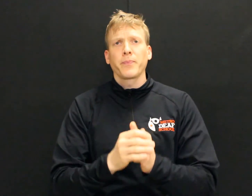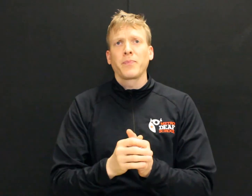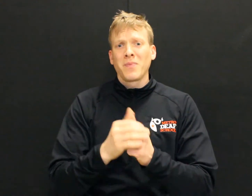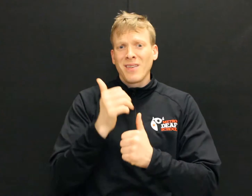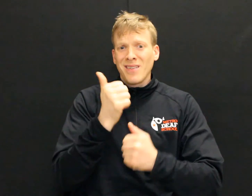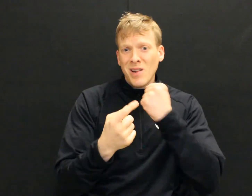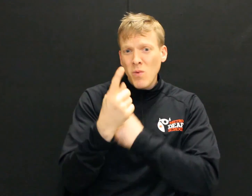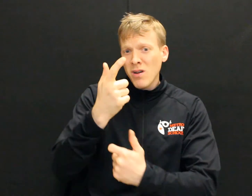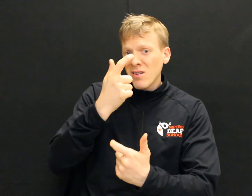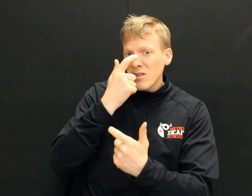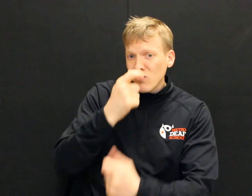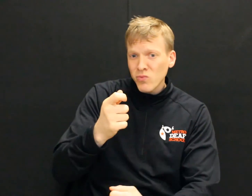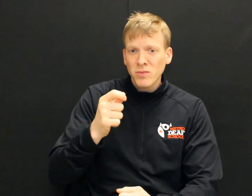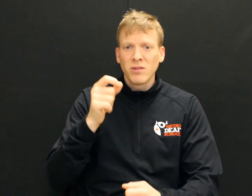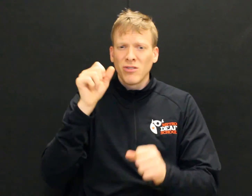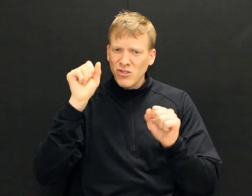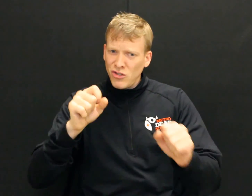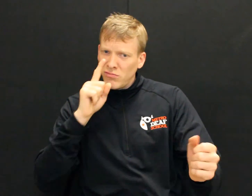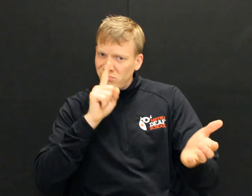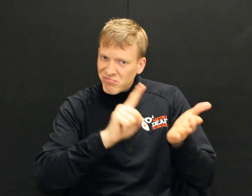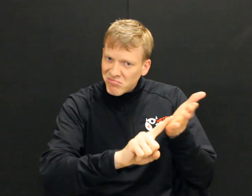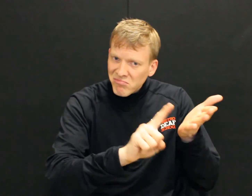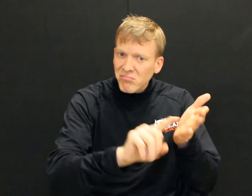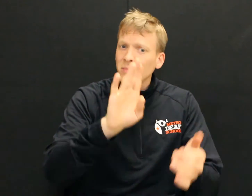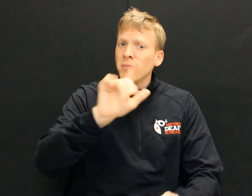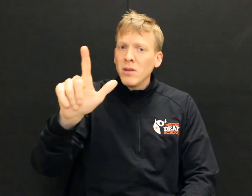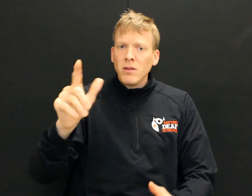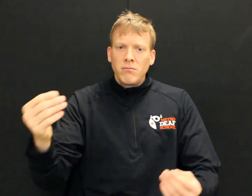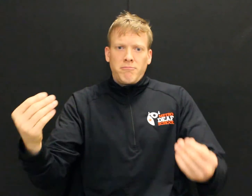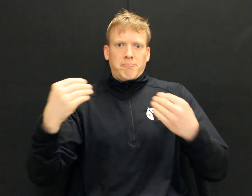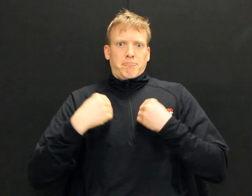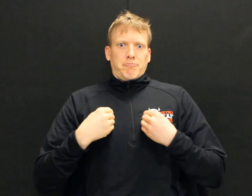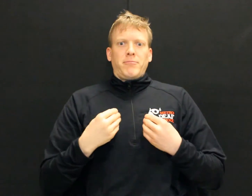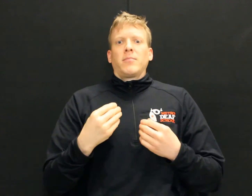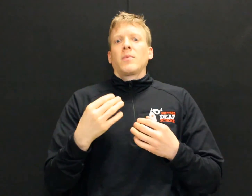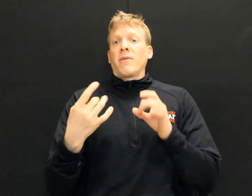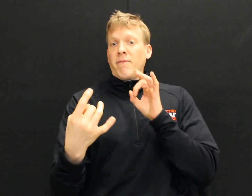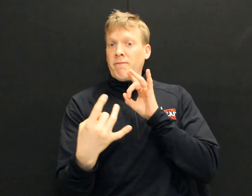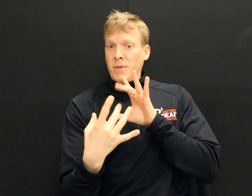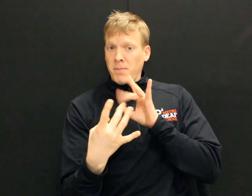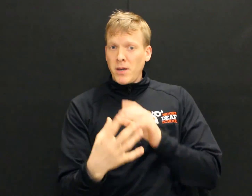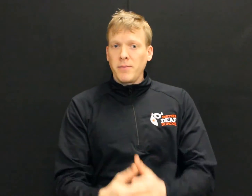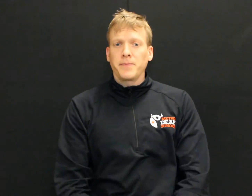Anyone who was interested could have looked up the bill and provided us with feedback.